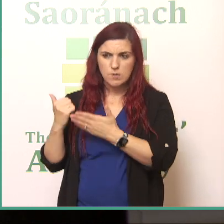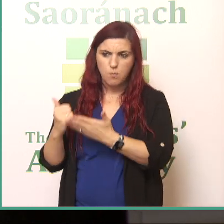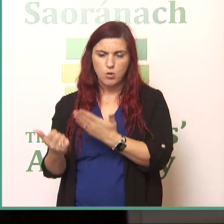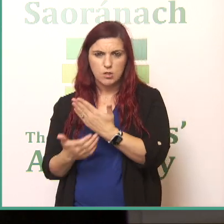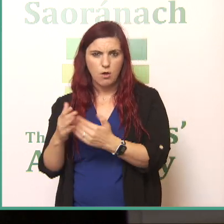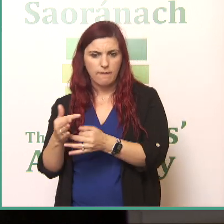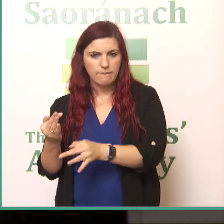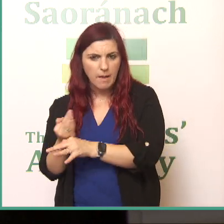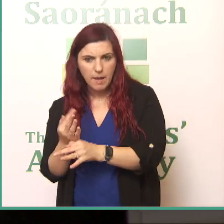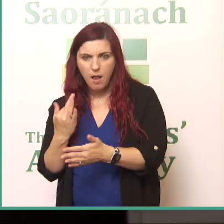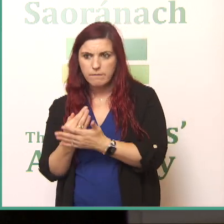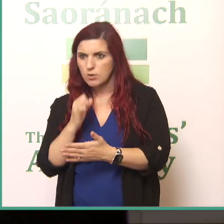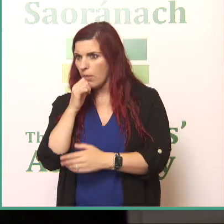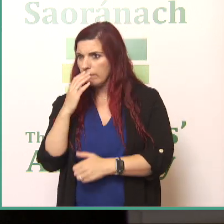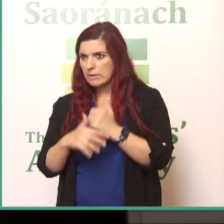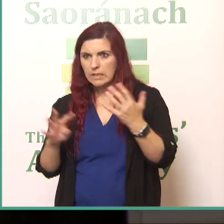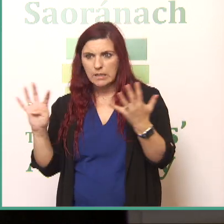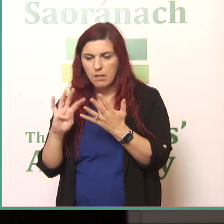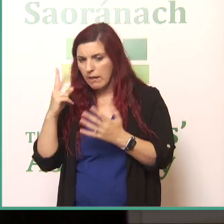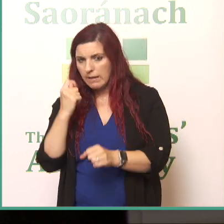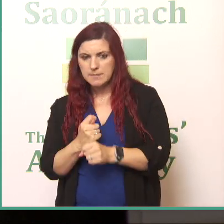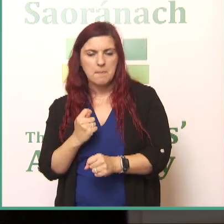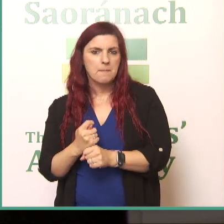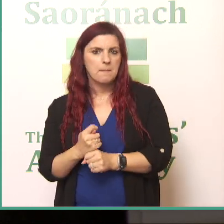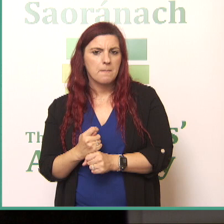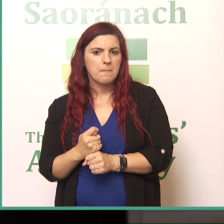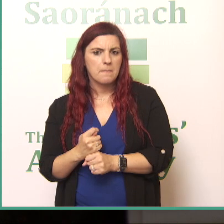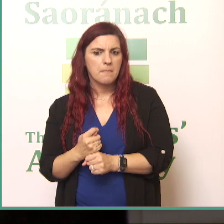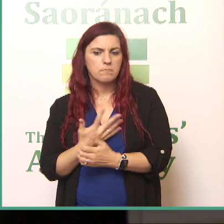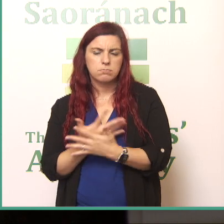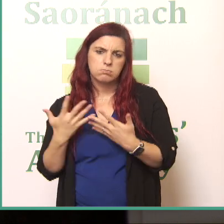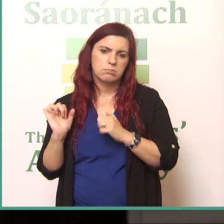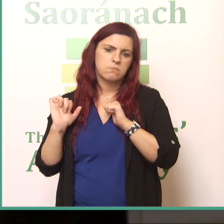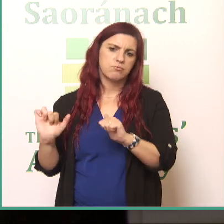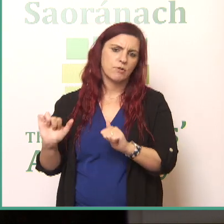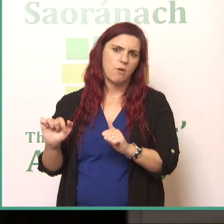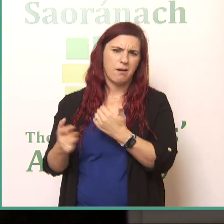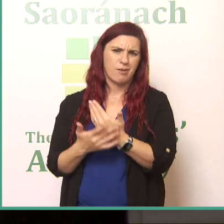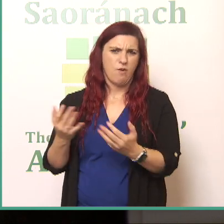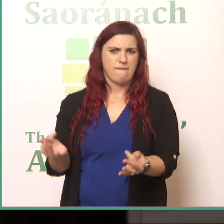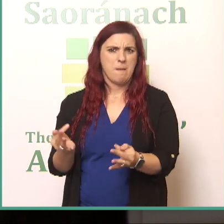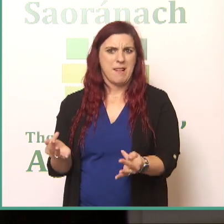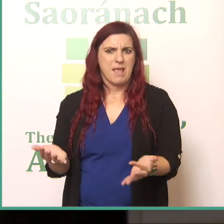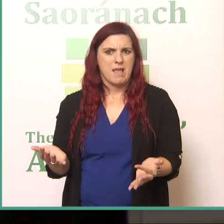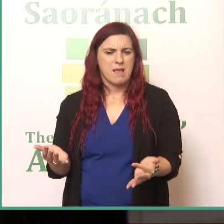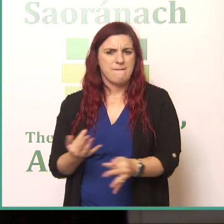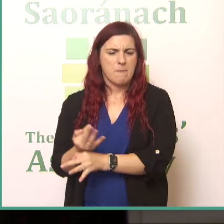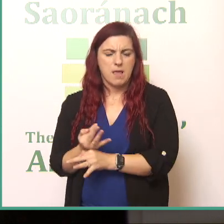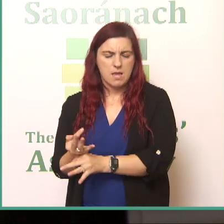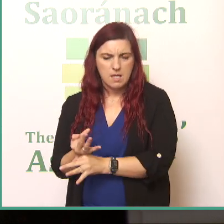until nine a nine pm at night this puts huge pressure on a young family there is also extreme